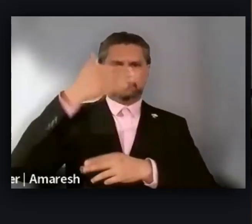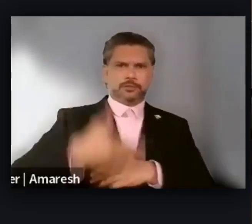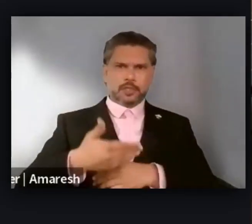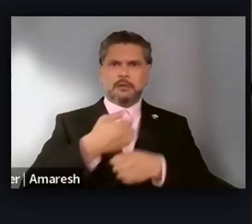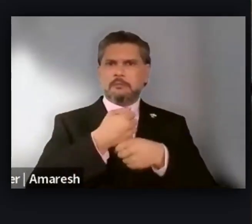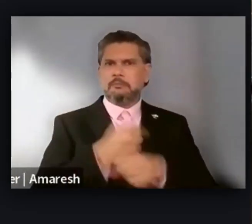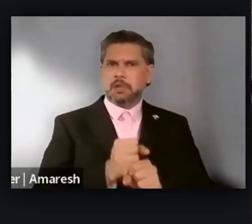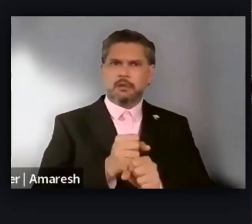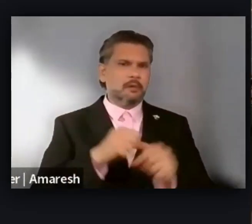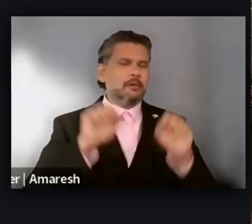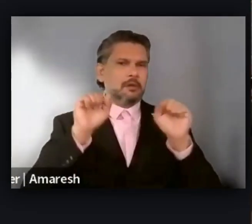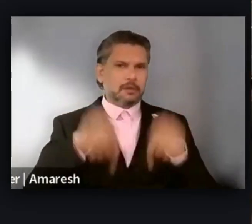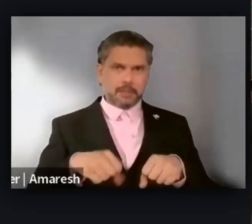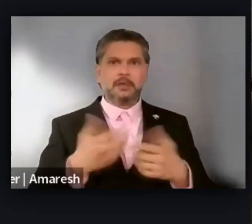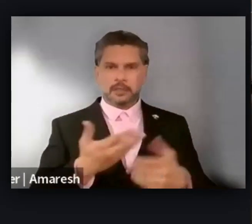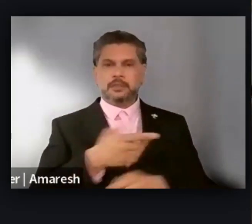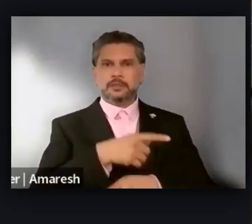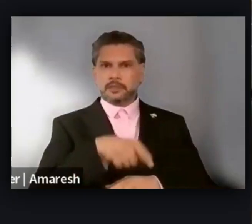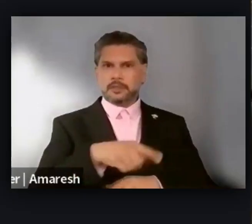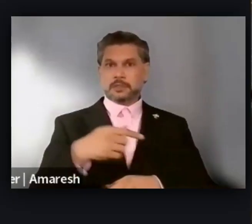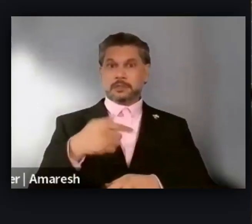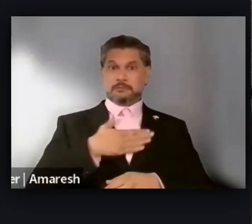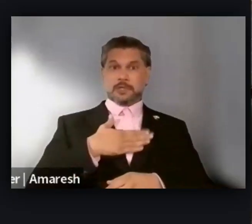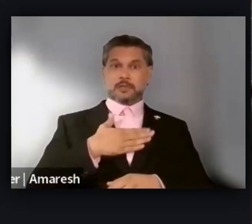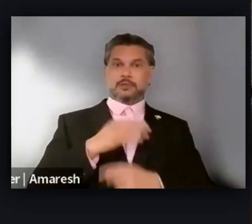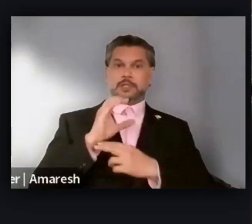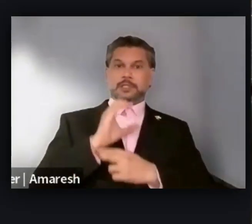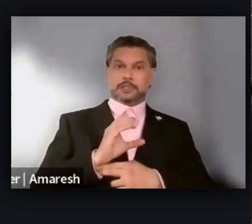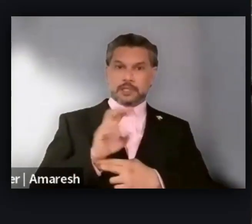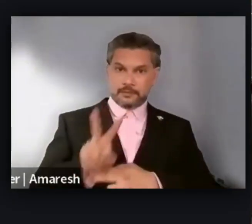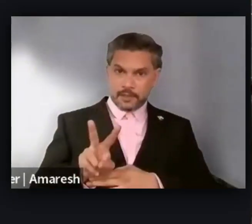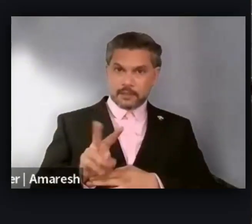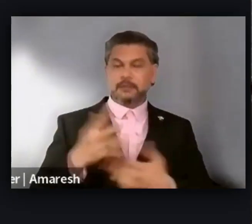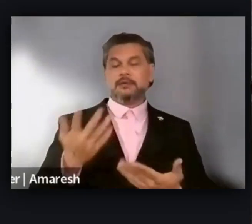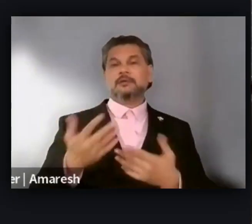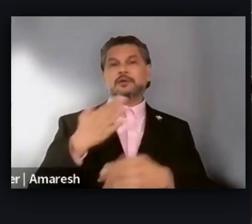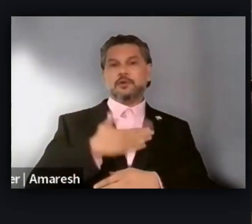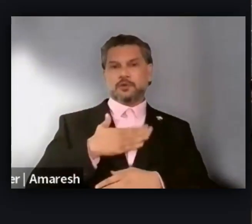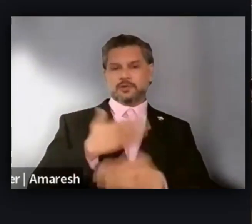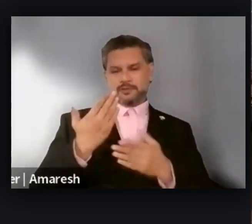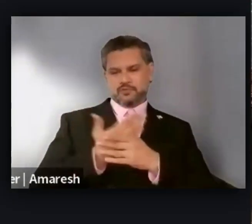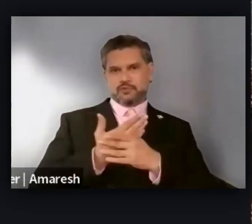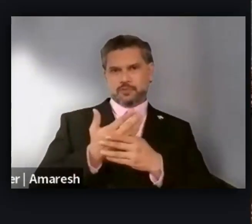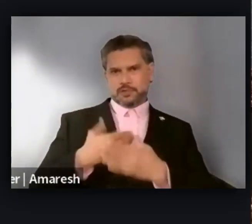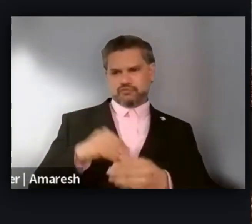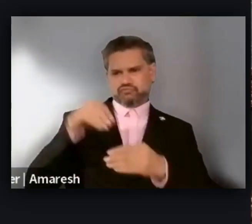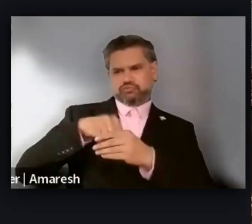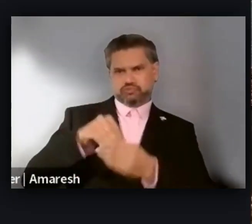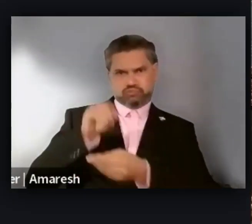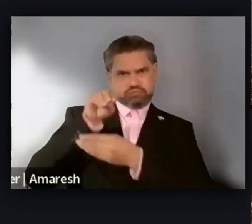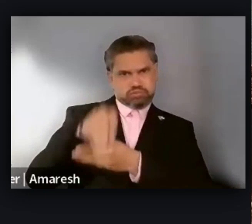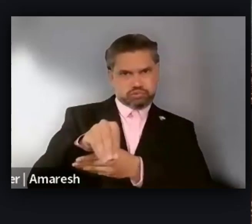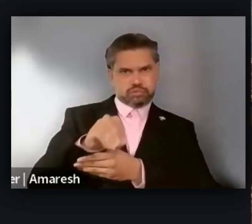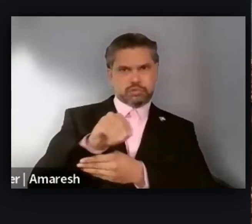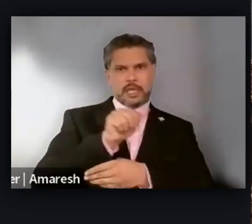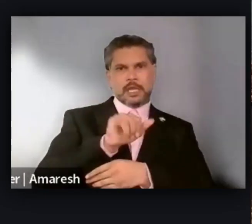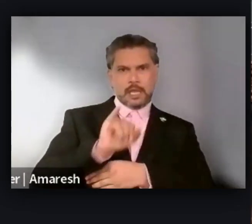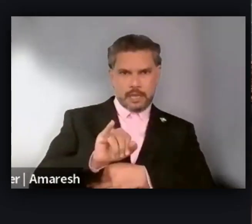And this website used my own CV and profile and some other documents with some prompting in just